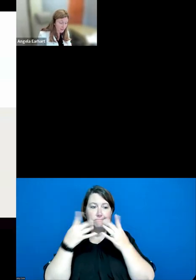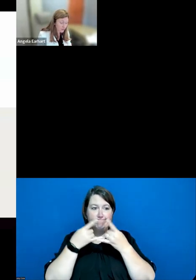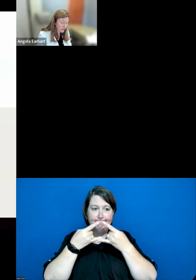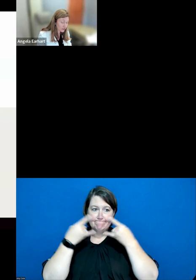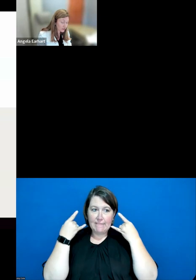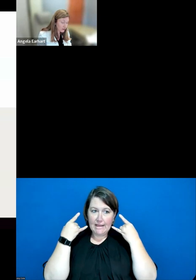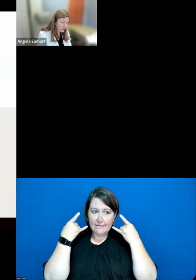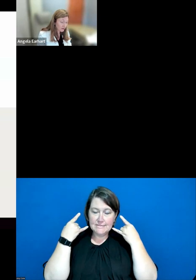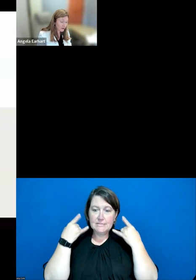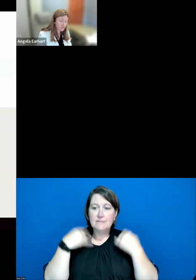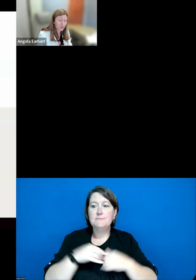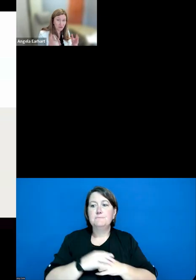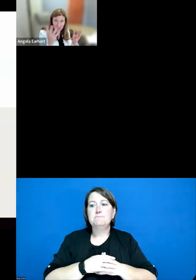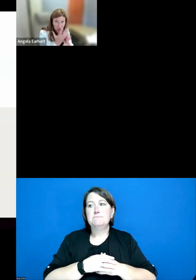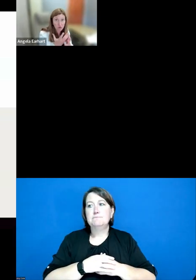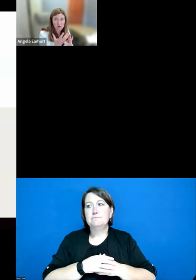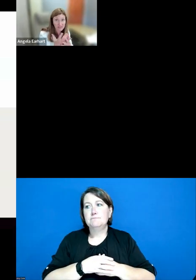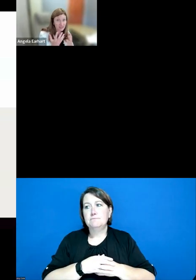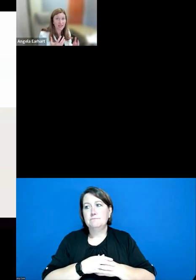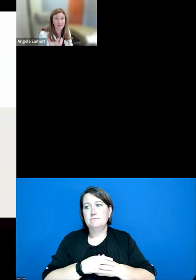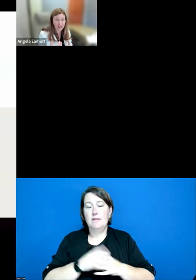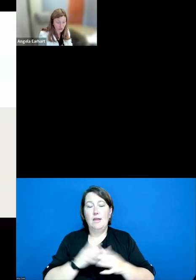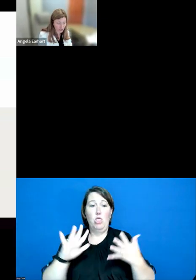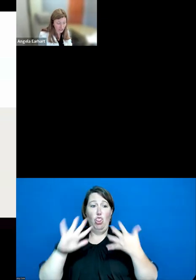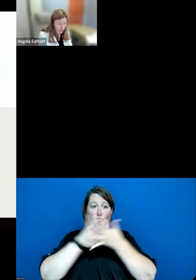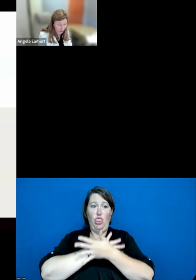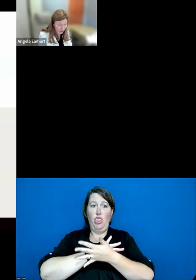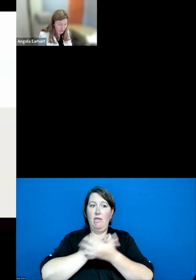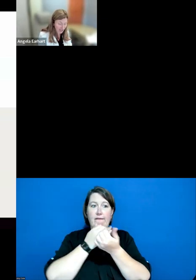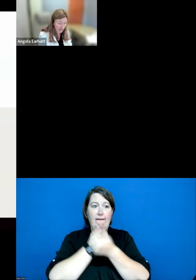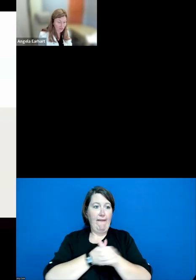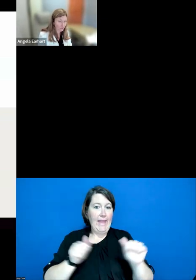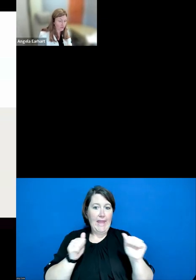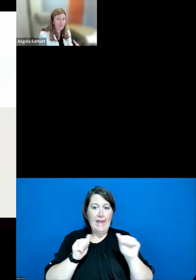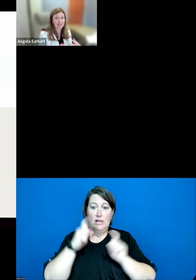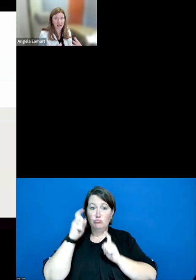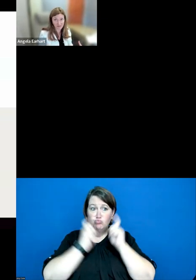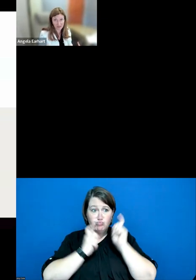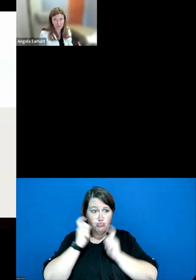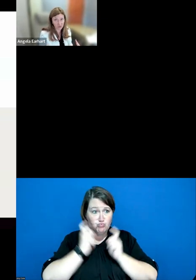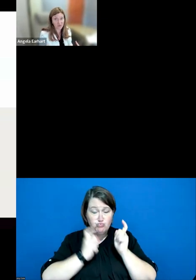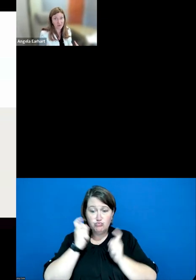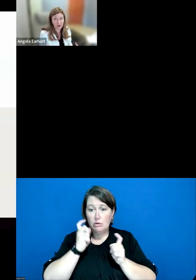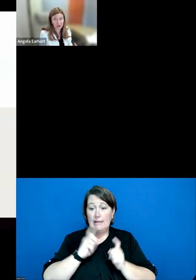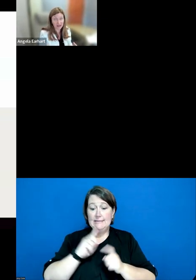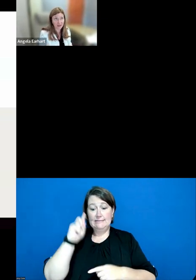which obscures any kind of facial expression, and deaf people were very